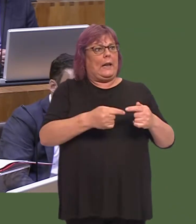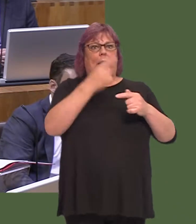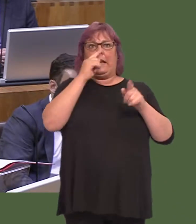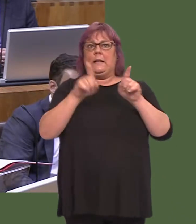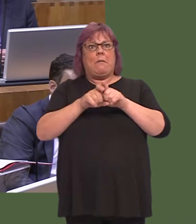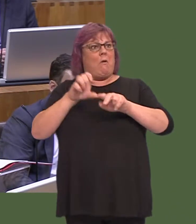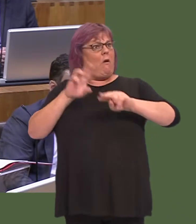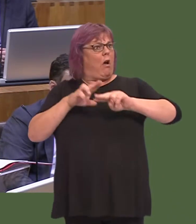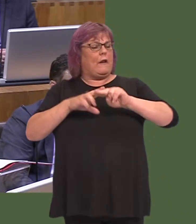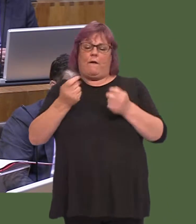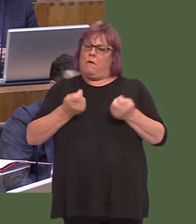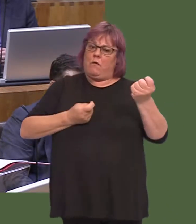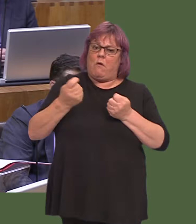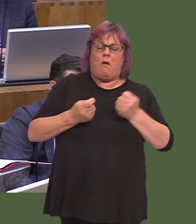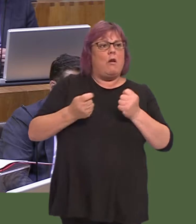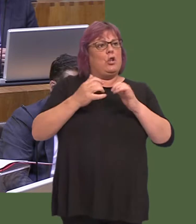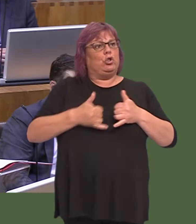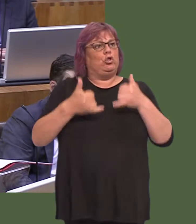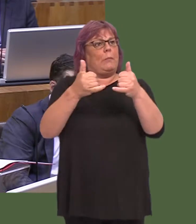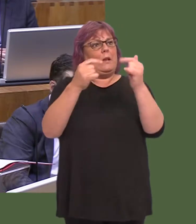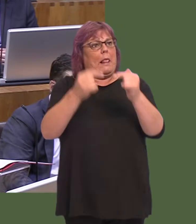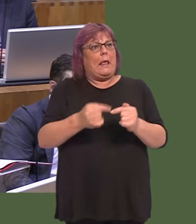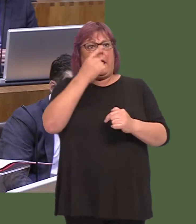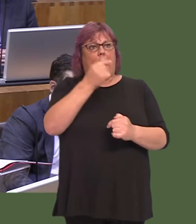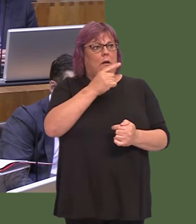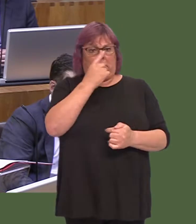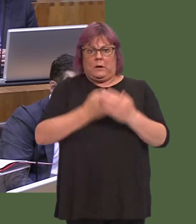is the smallest city to host the Champions League. We've done it, and there's no reason why we can't do it again.